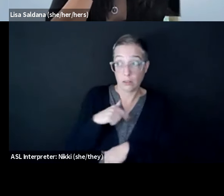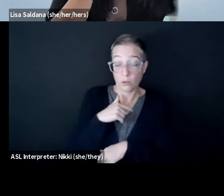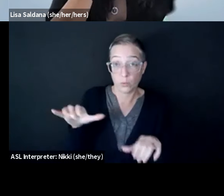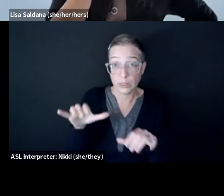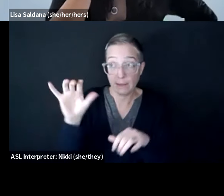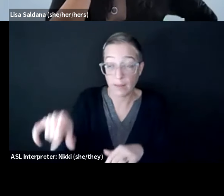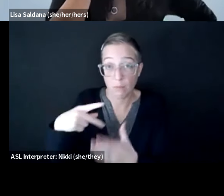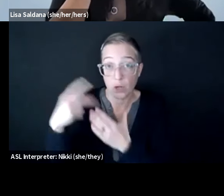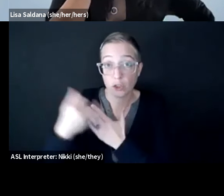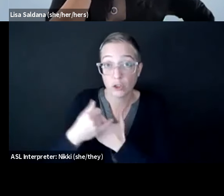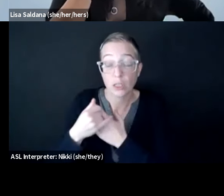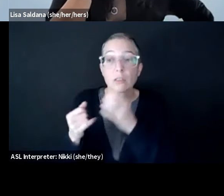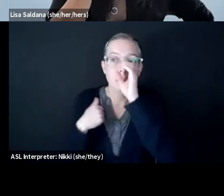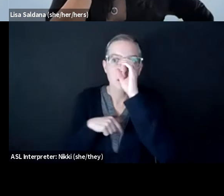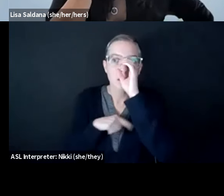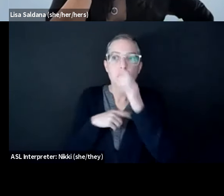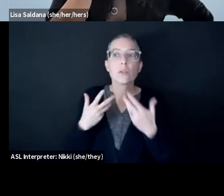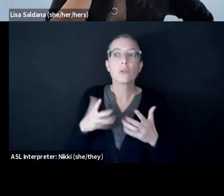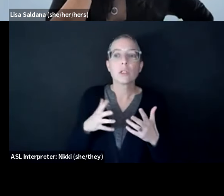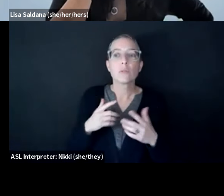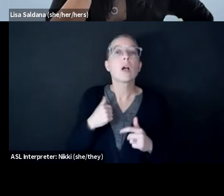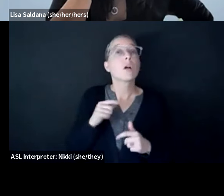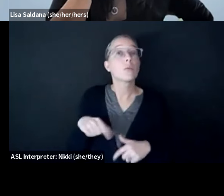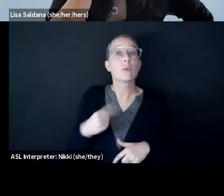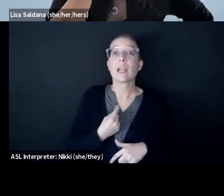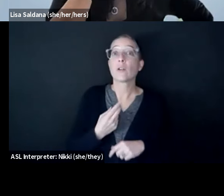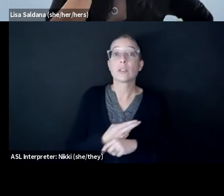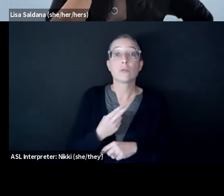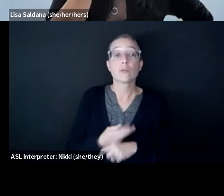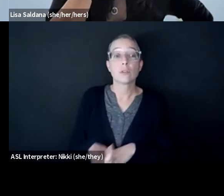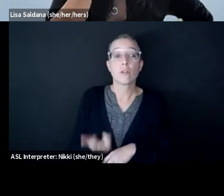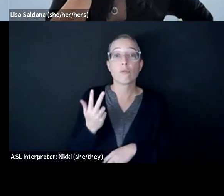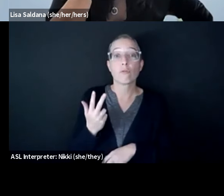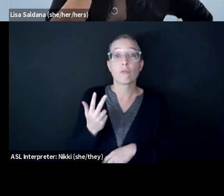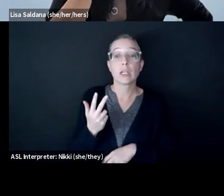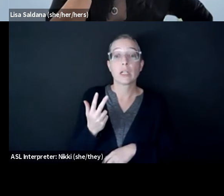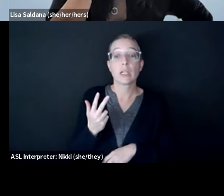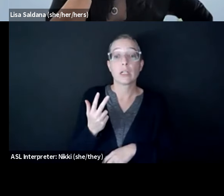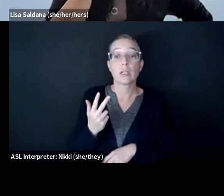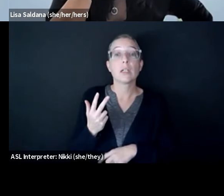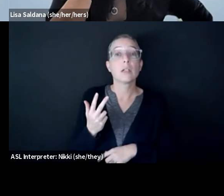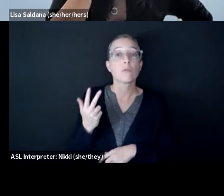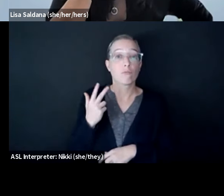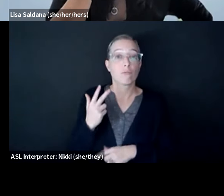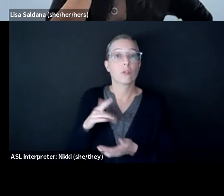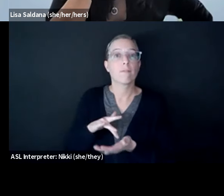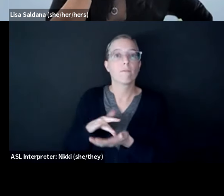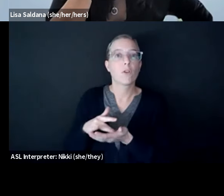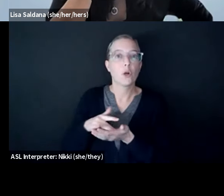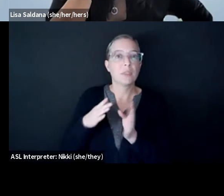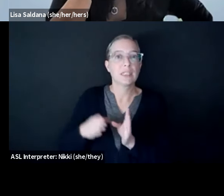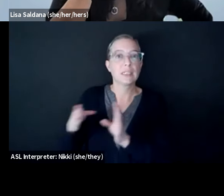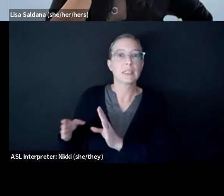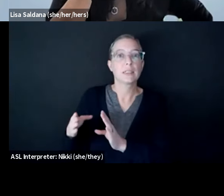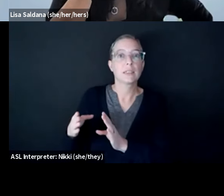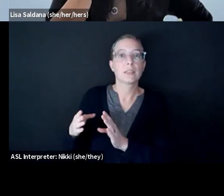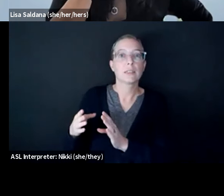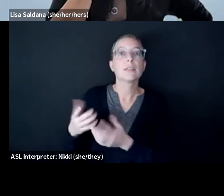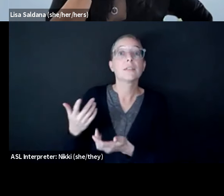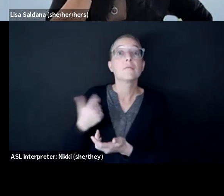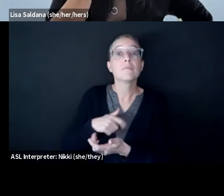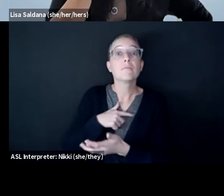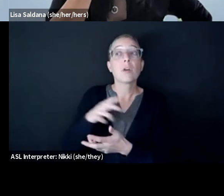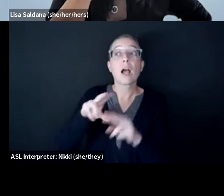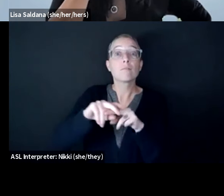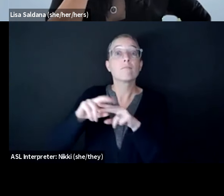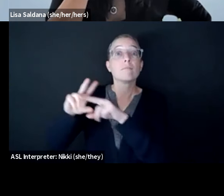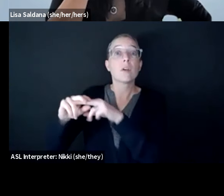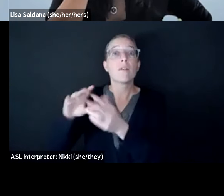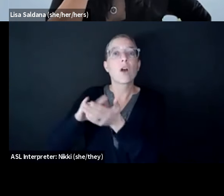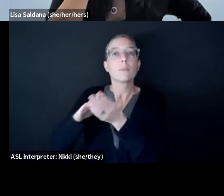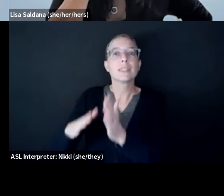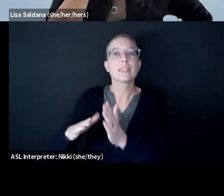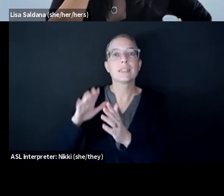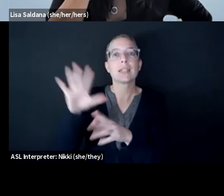Michelle Chui: We were able to use sort of because we were only using three pharmacists, we used, we were able to use the pharmacist exemplars so we really were able to use pharmacists, who.